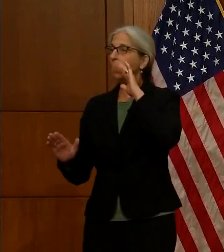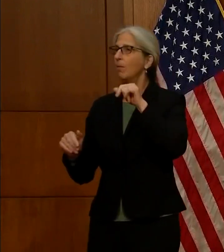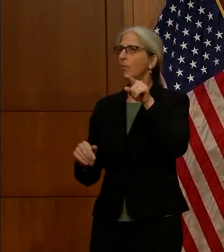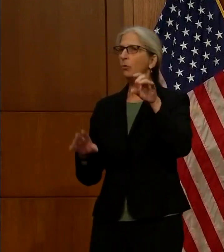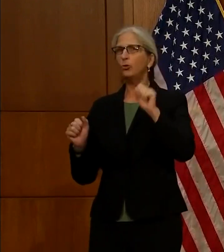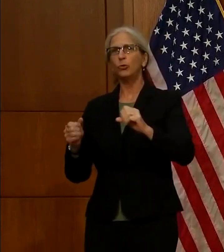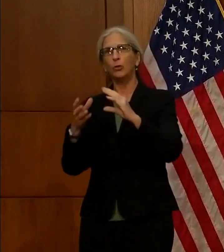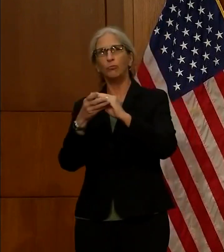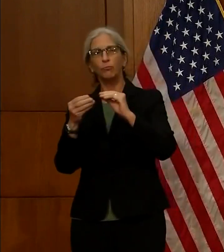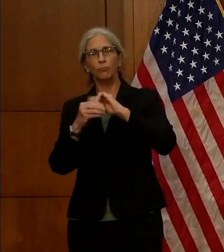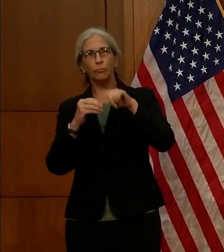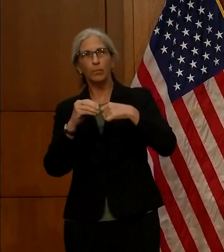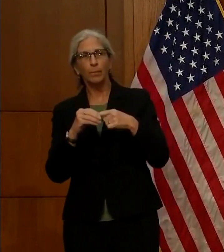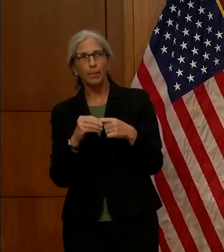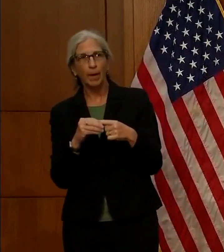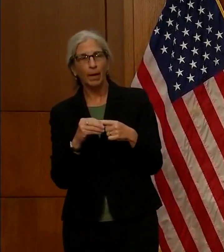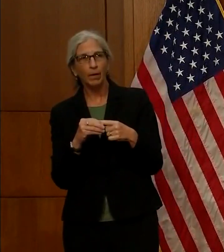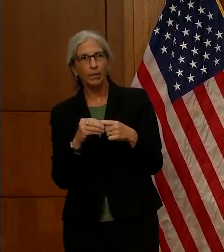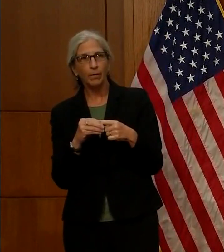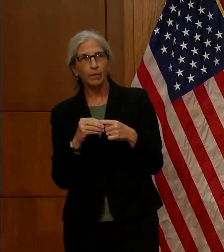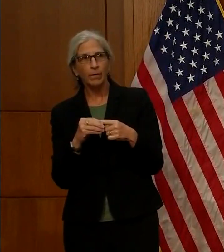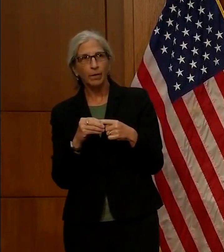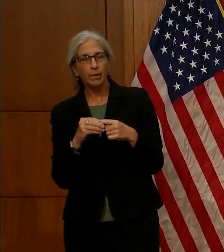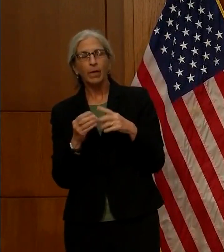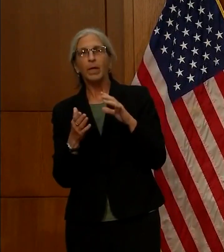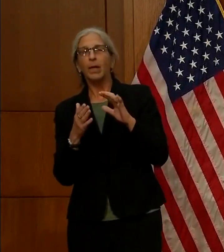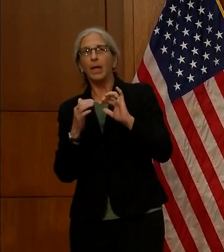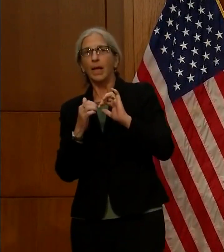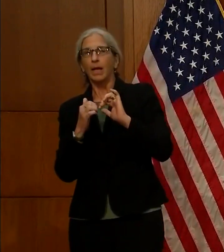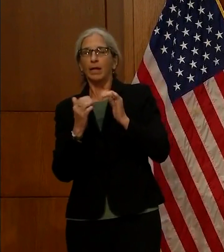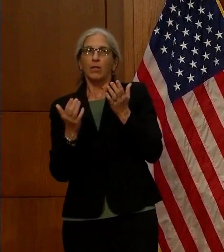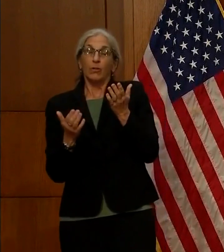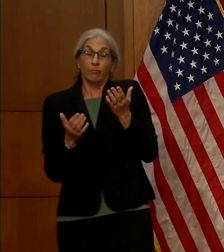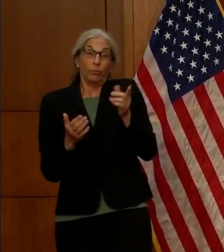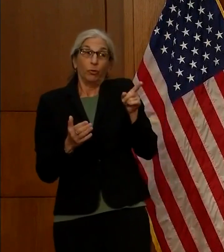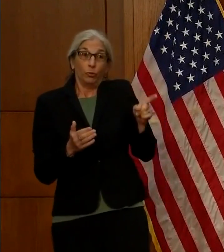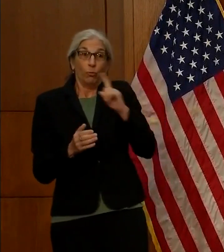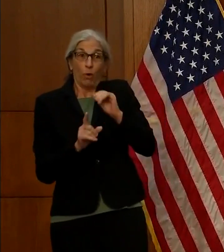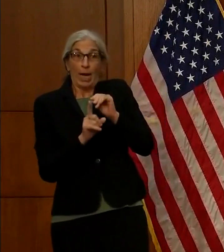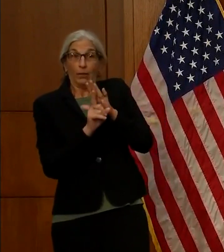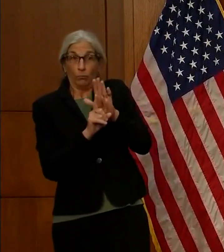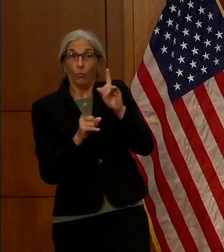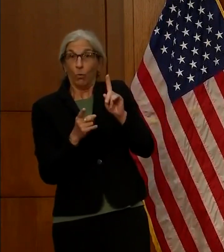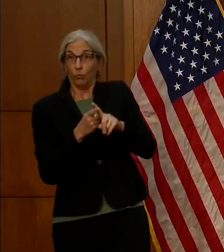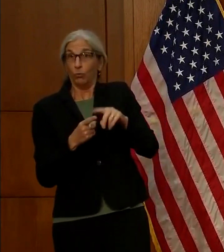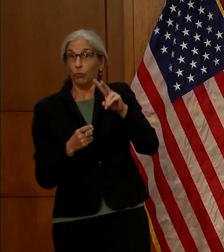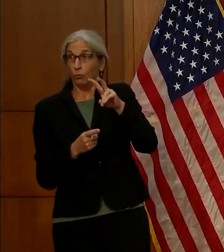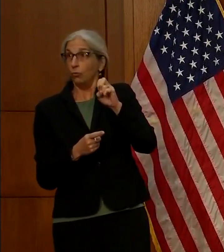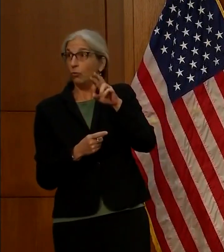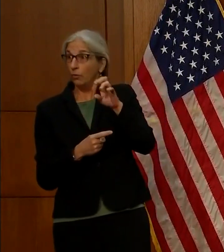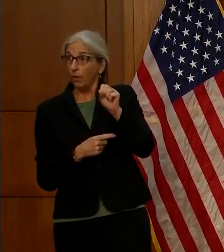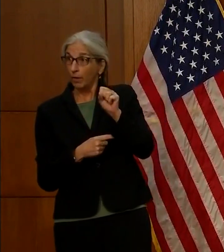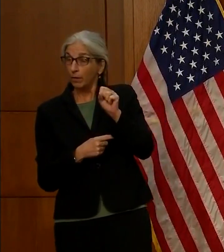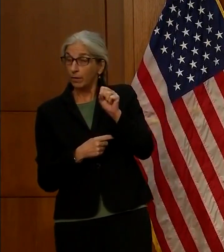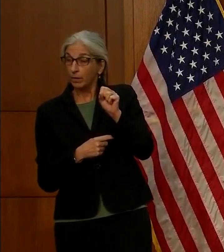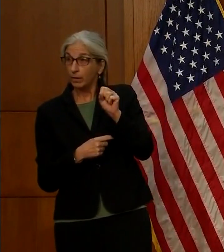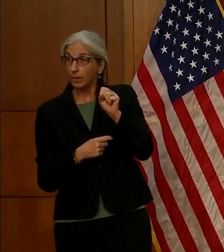WELCOME NOW OF IT YOU COULD WALK INTO THREE YEAR DOT PROFIT WHEN YOU LEARNED THAT YOU WERE